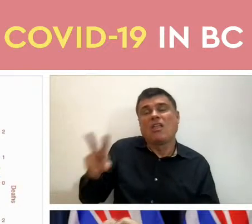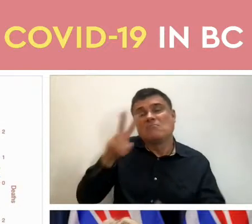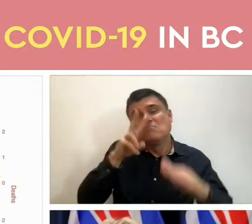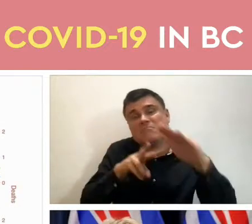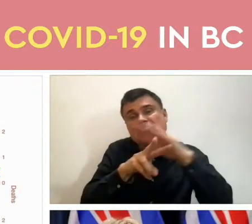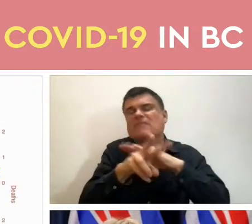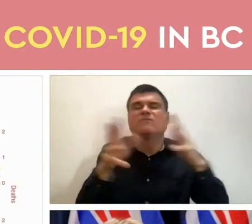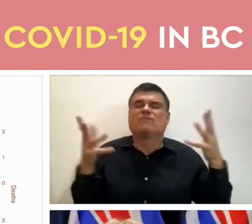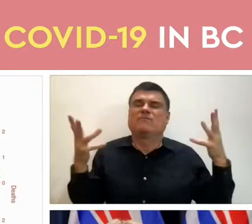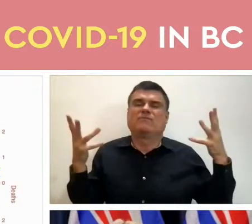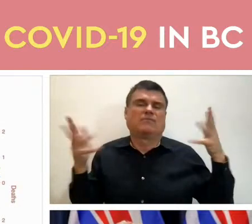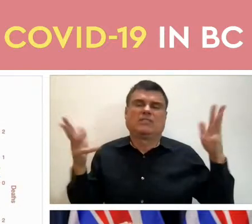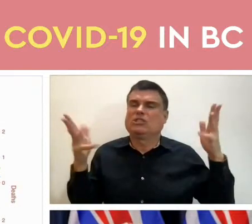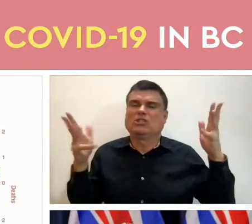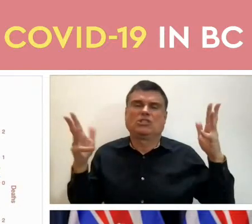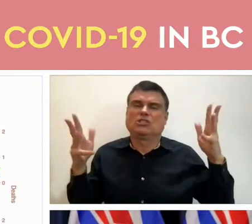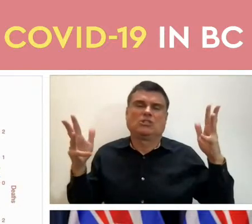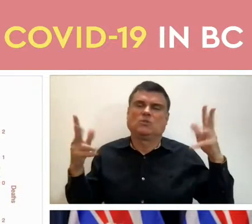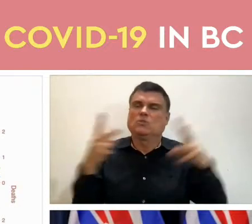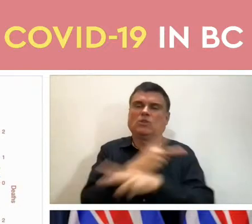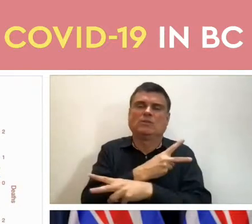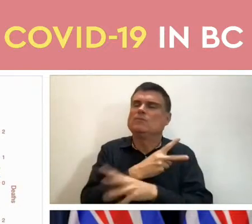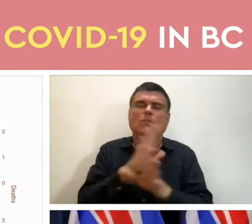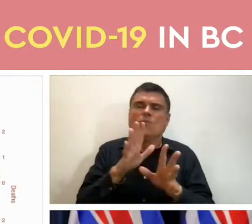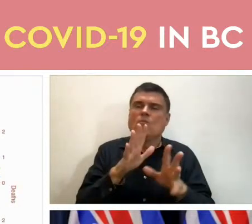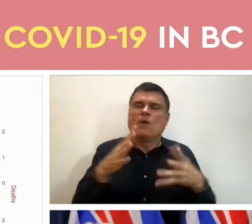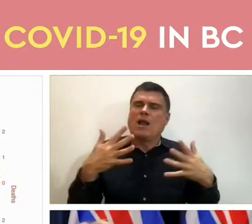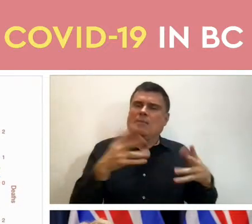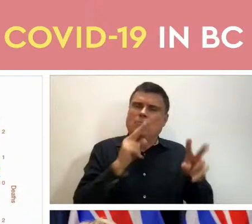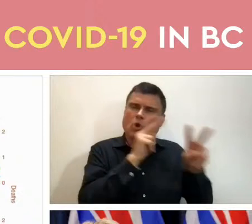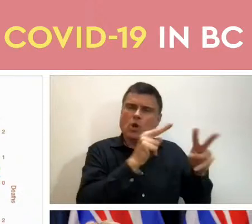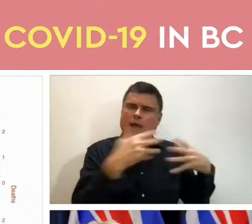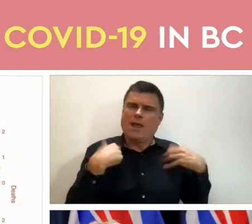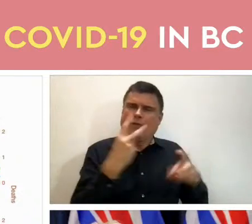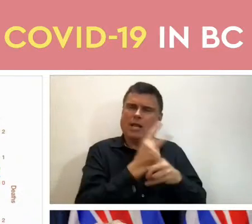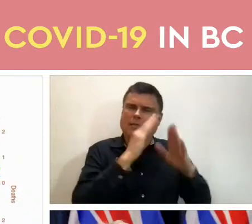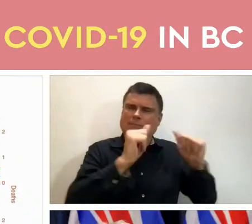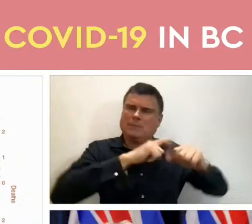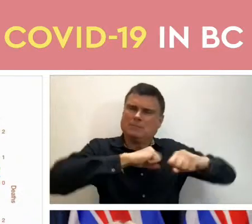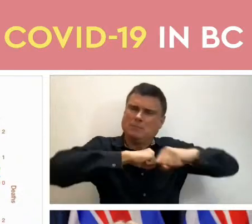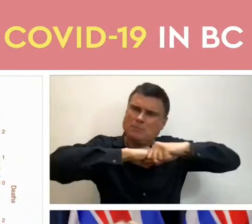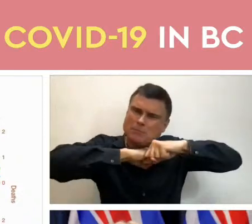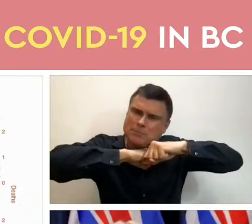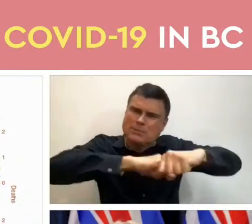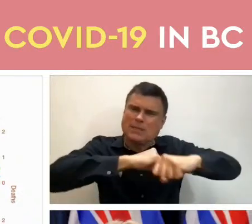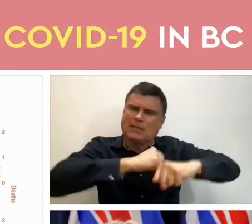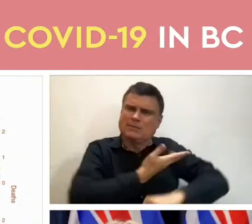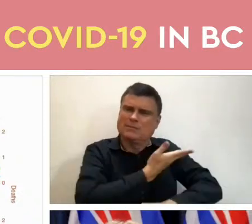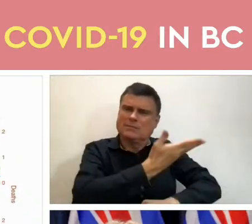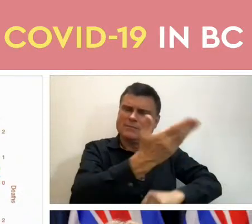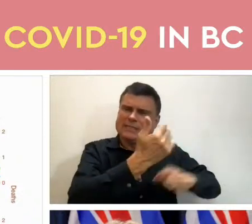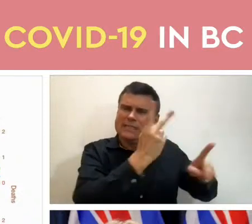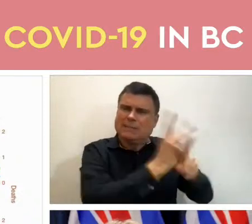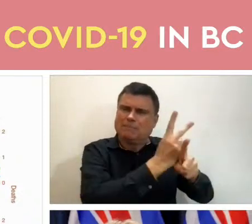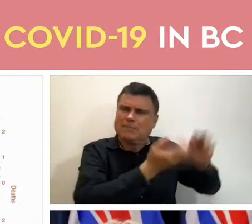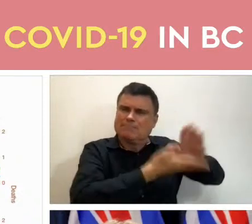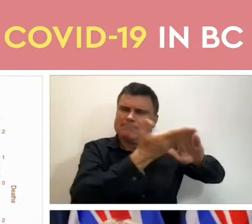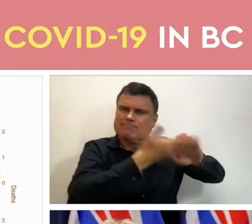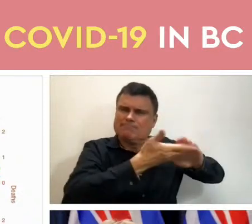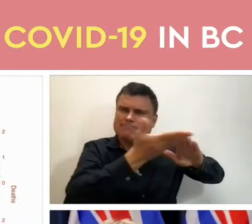needs care. So what we have seen as of today that we've -- even compared to